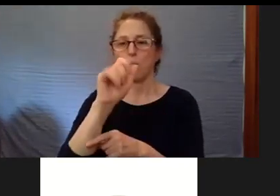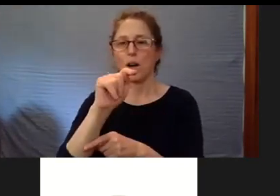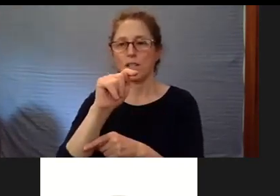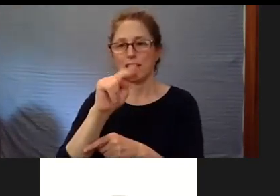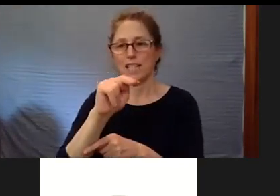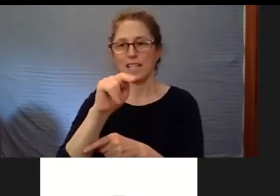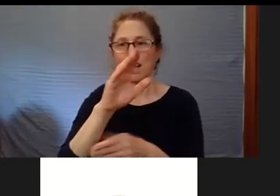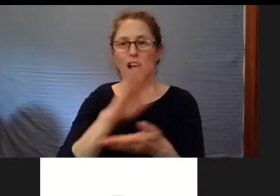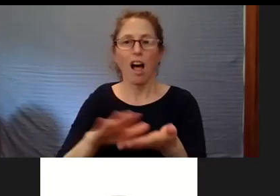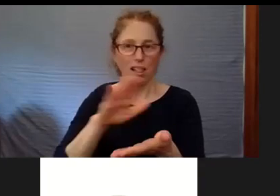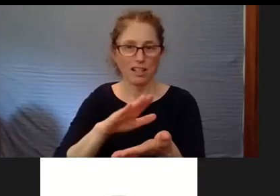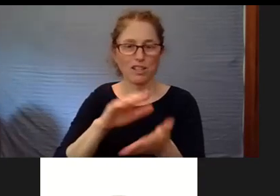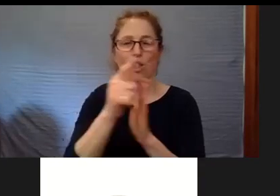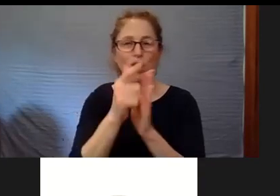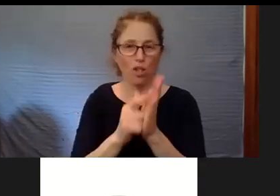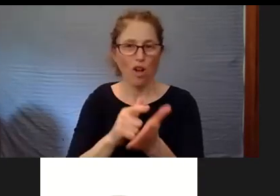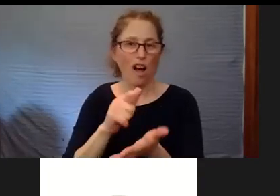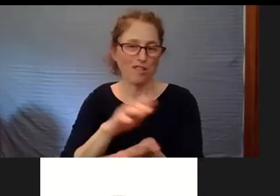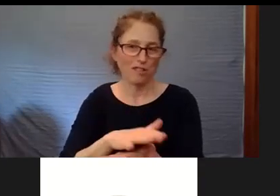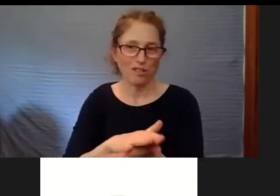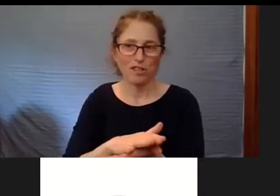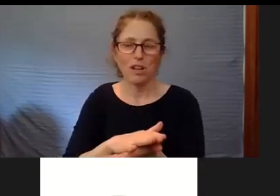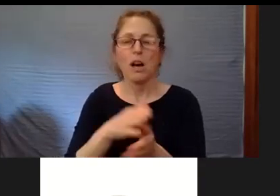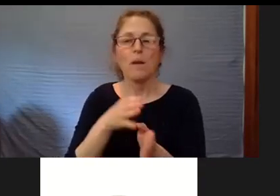My primary focus is reproductive health.